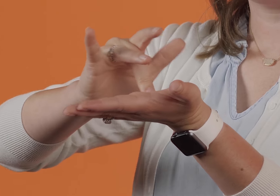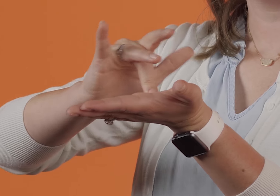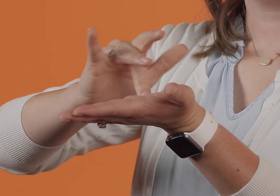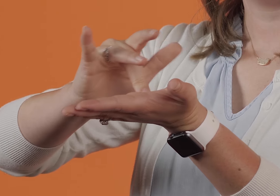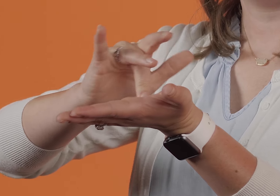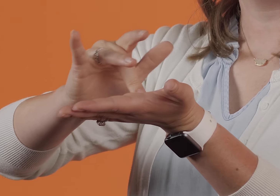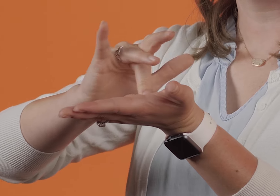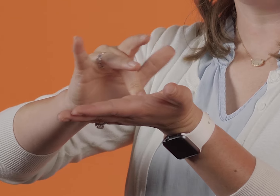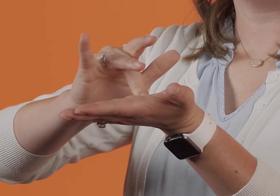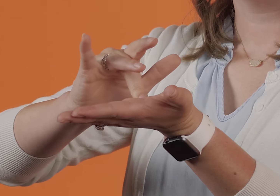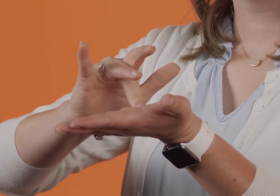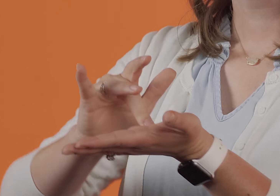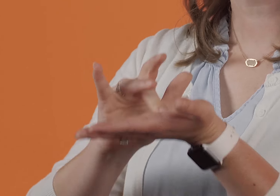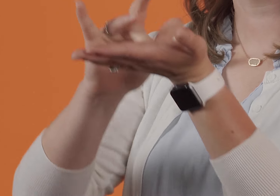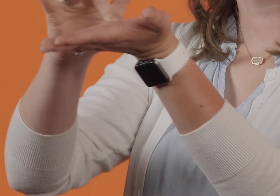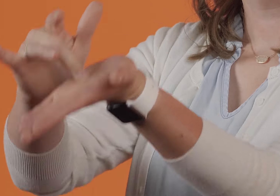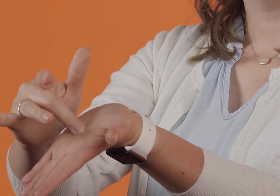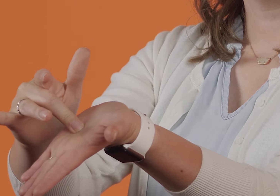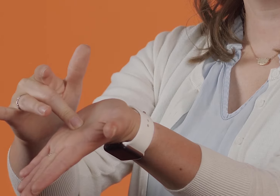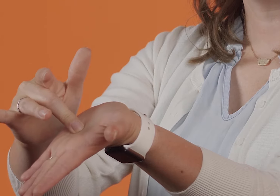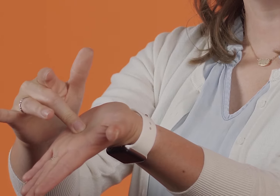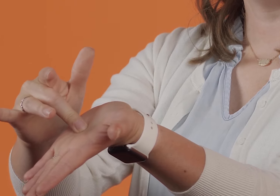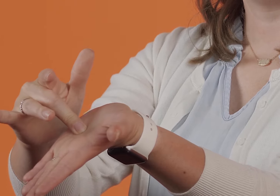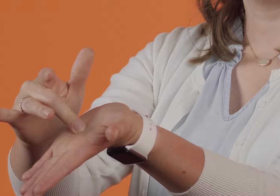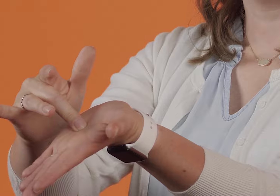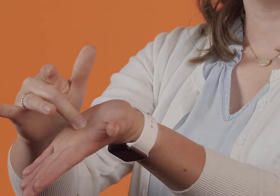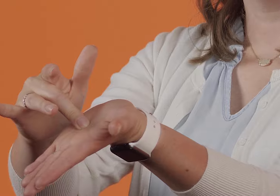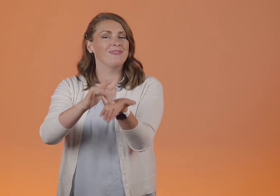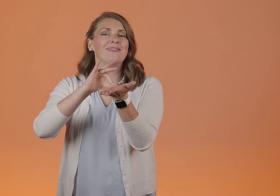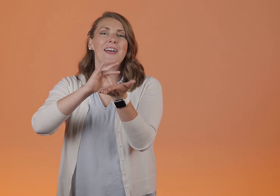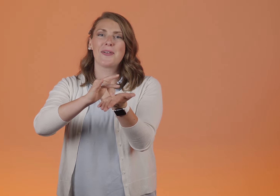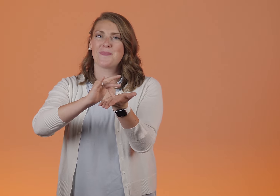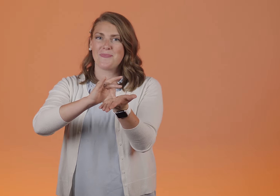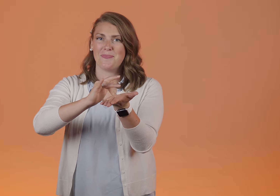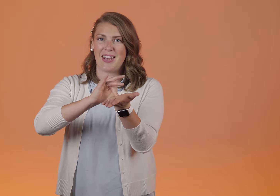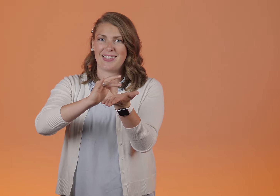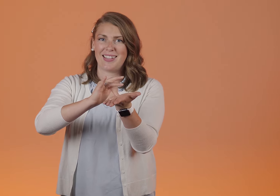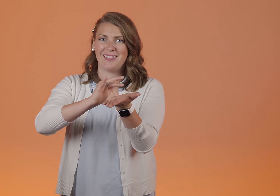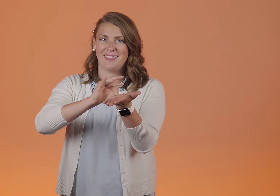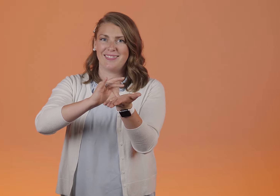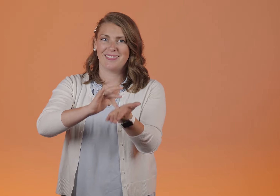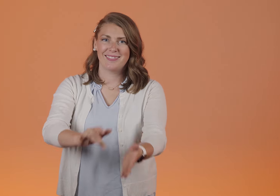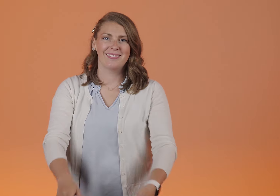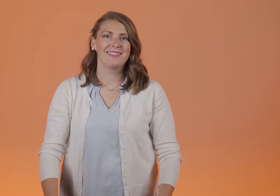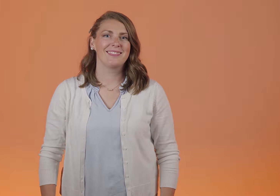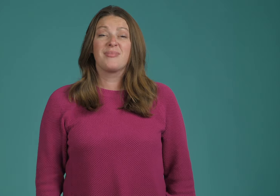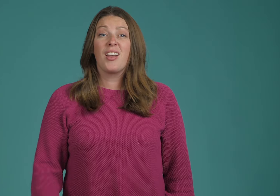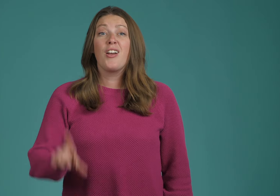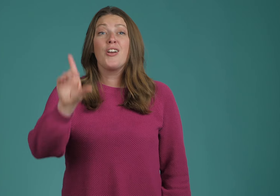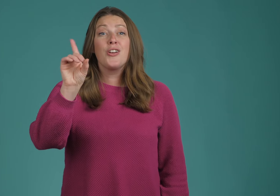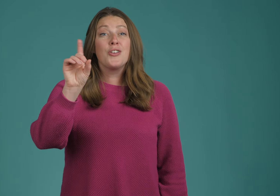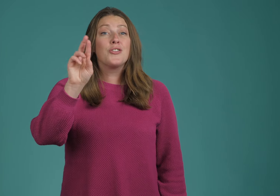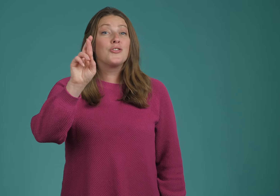in your palm, showing that you're holding medicine. Medicine?